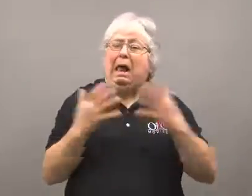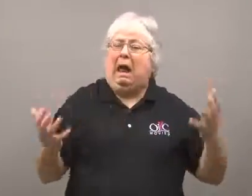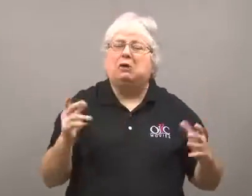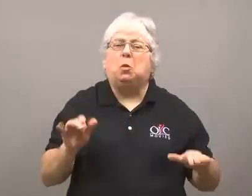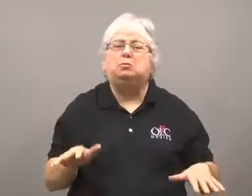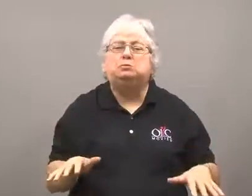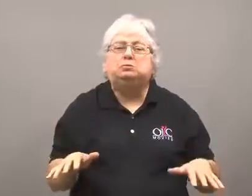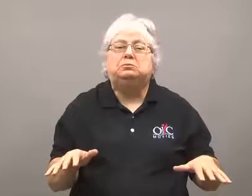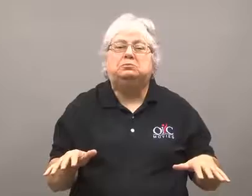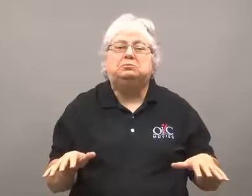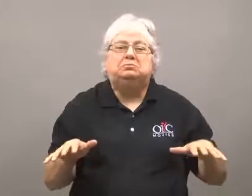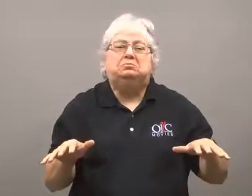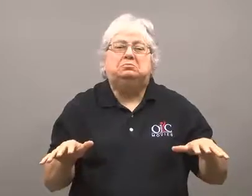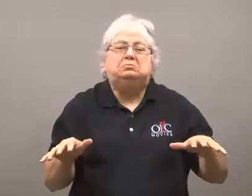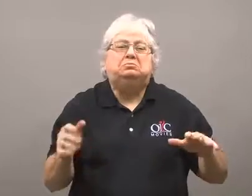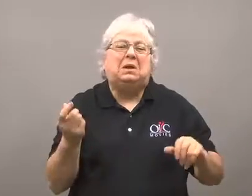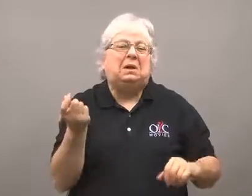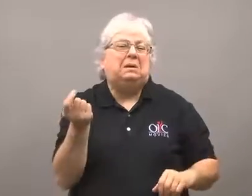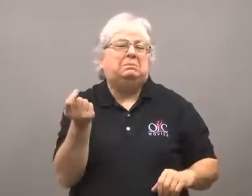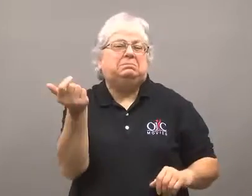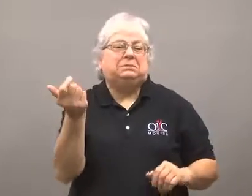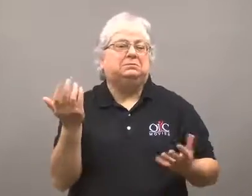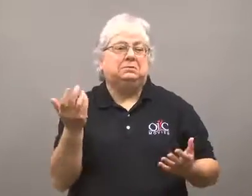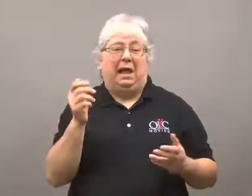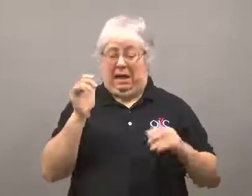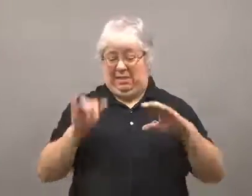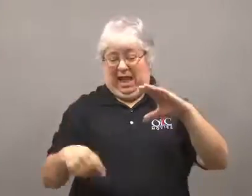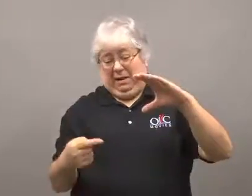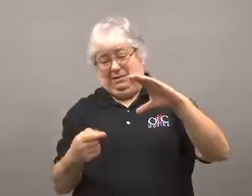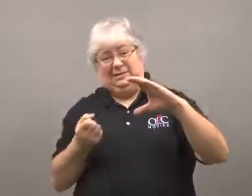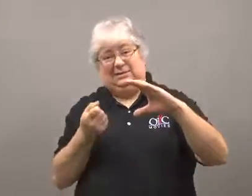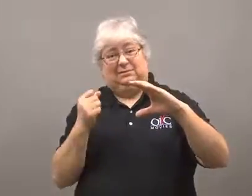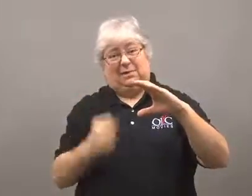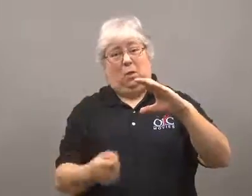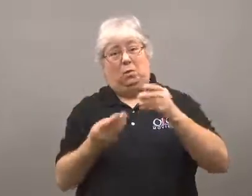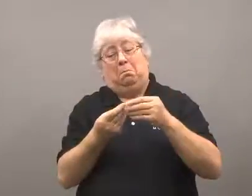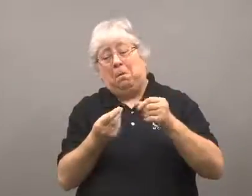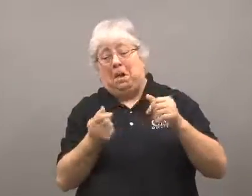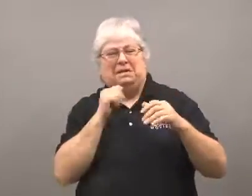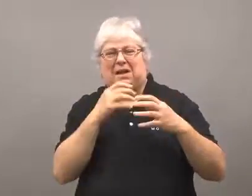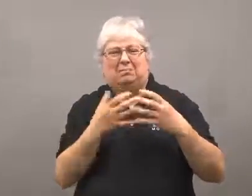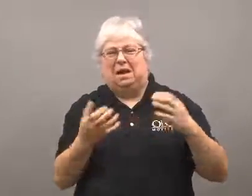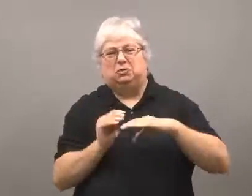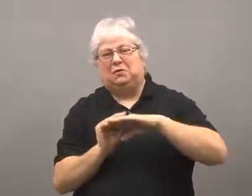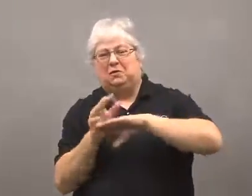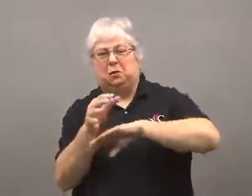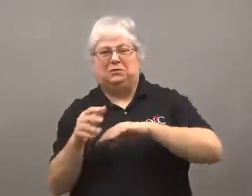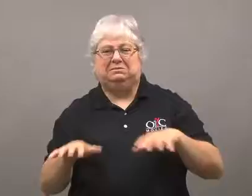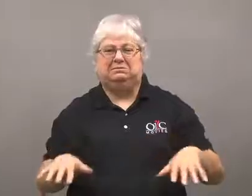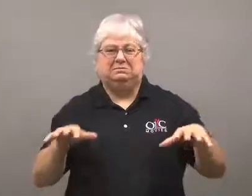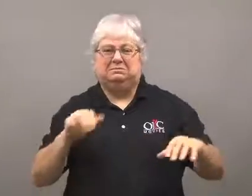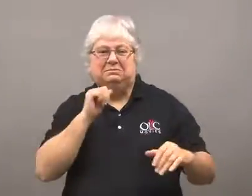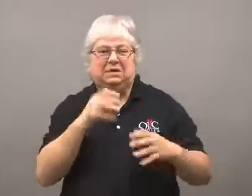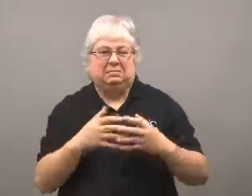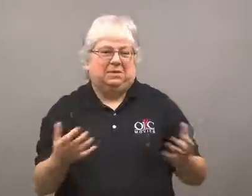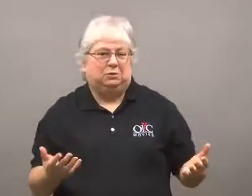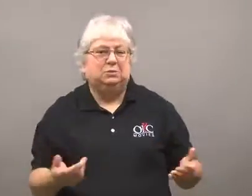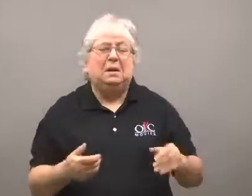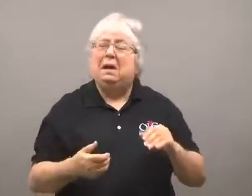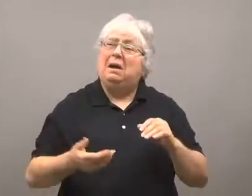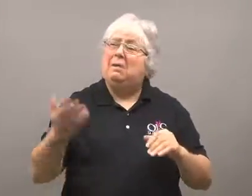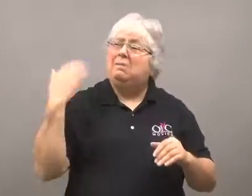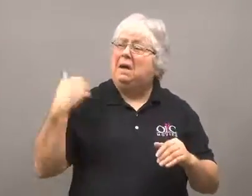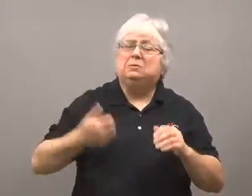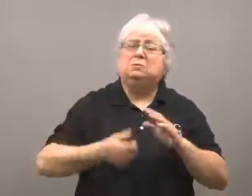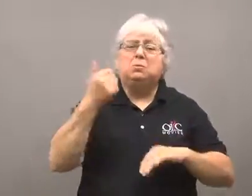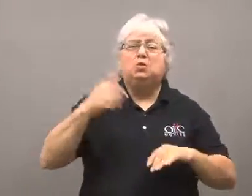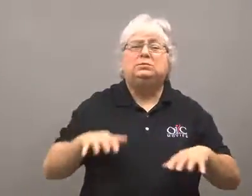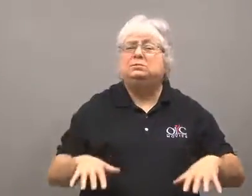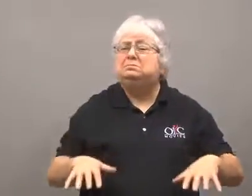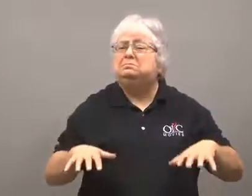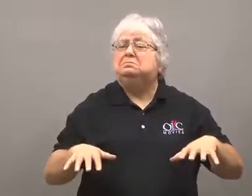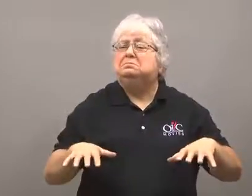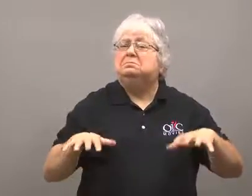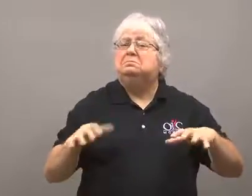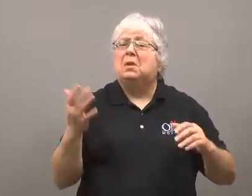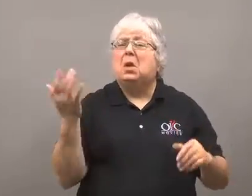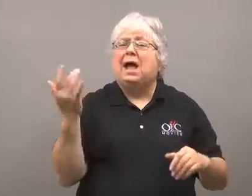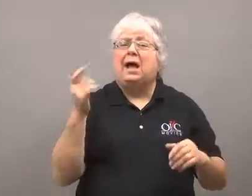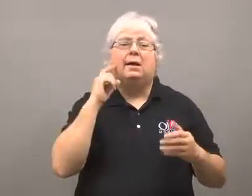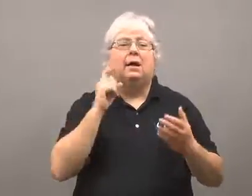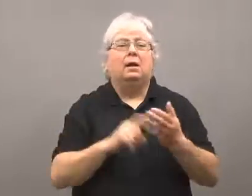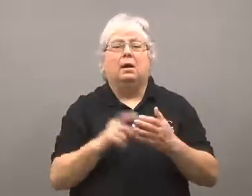It hasn't been very much and the melting in Antarctica hasn't been a factor.